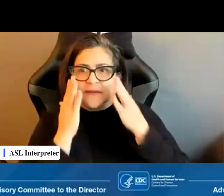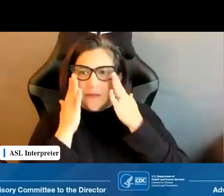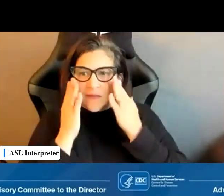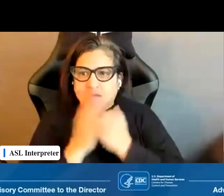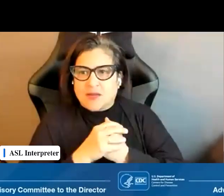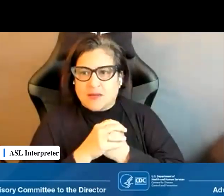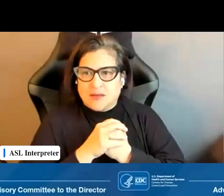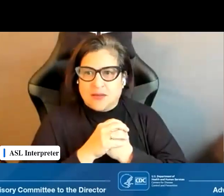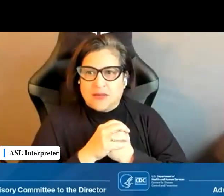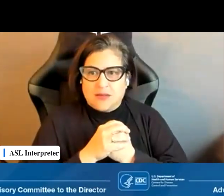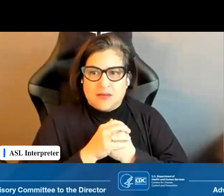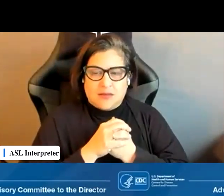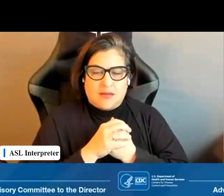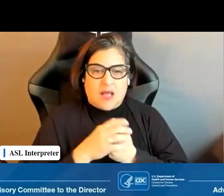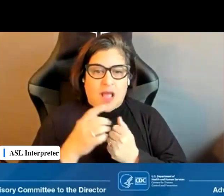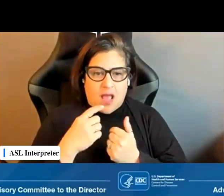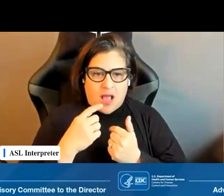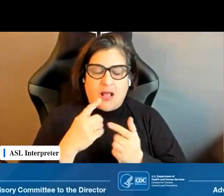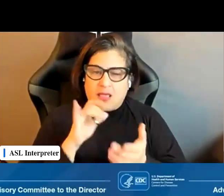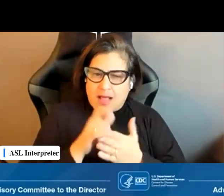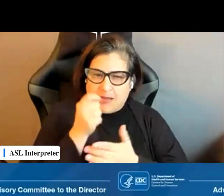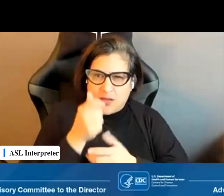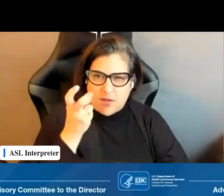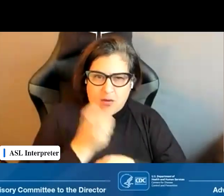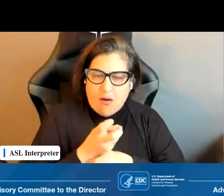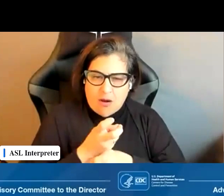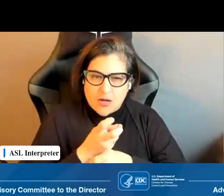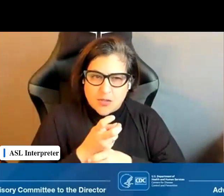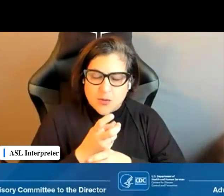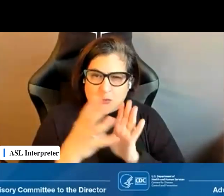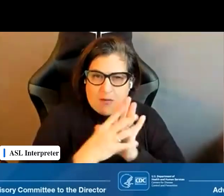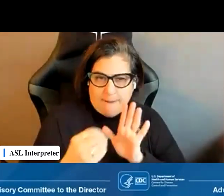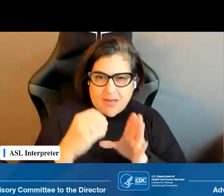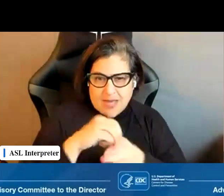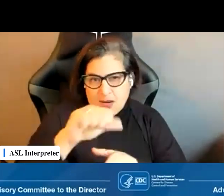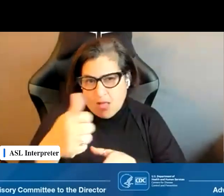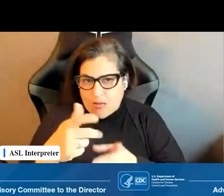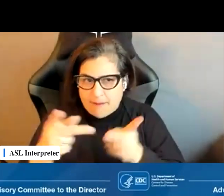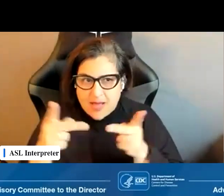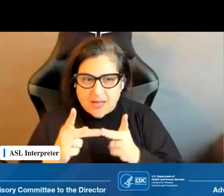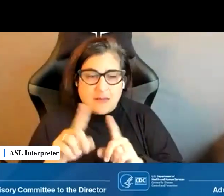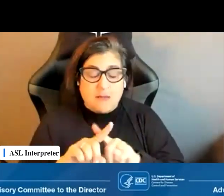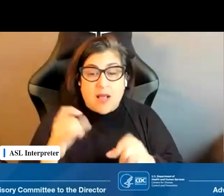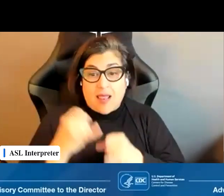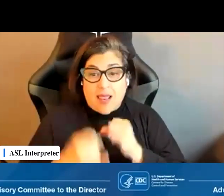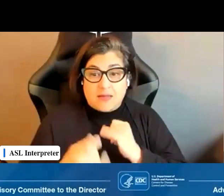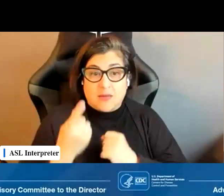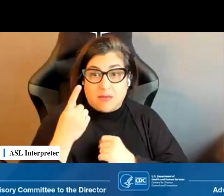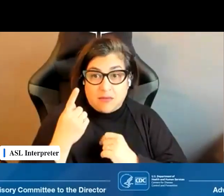to be slightly hard to replicate in other ways. But and then the last thing I would say is that once people started seeing the quality